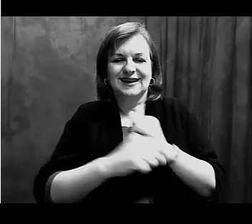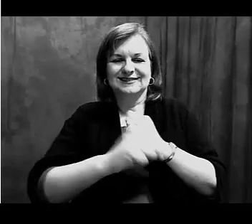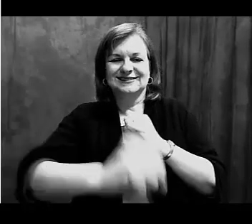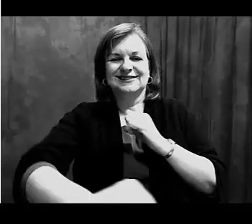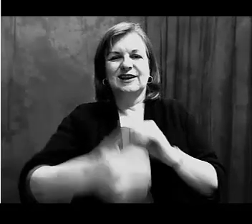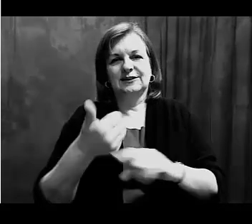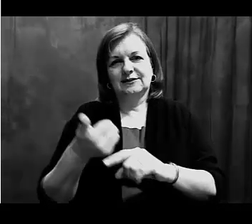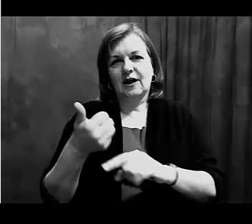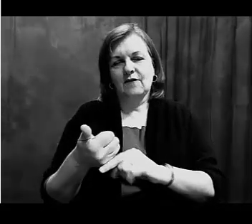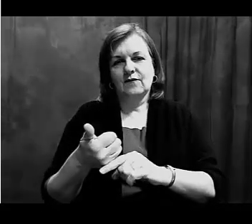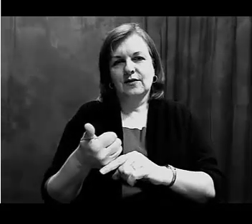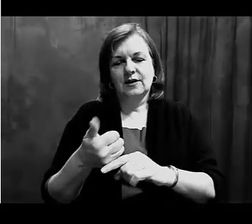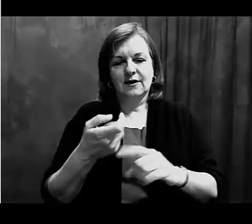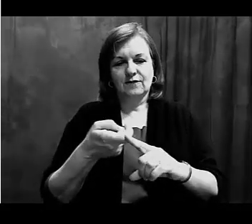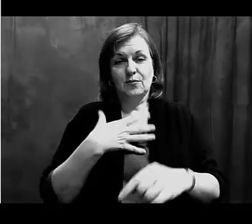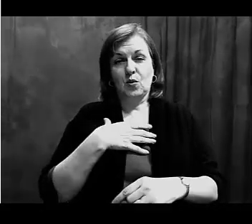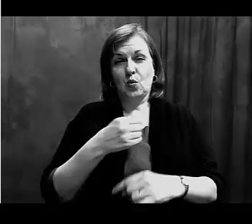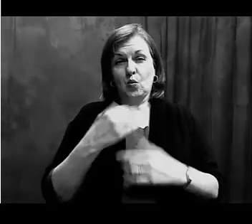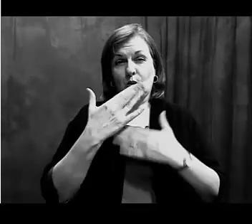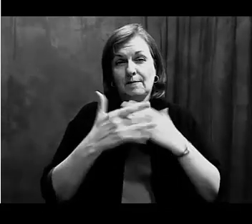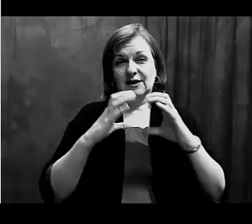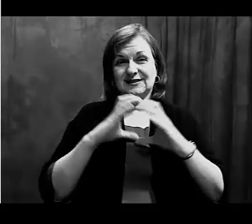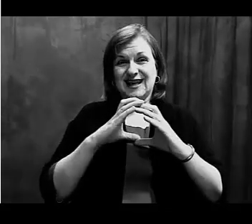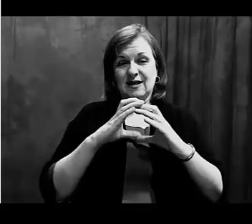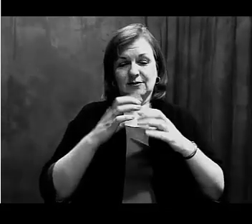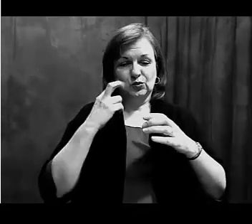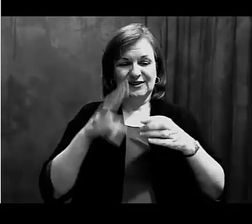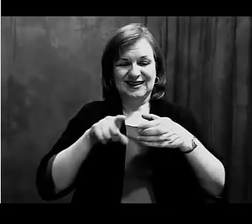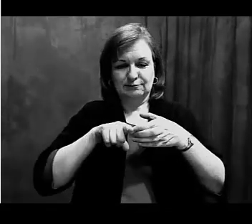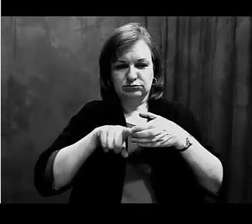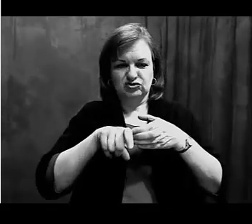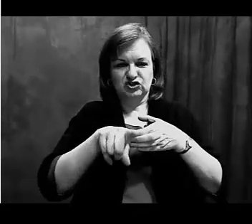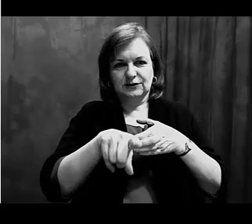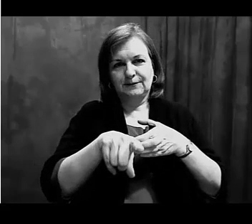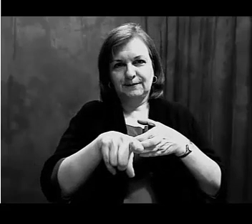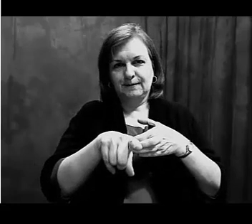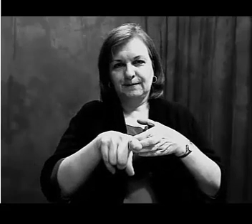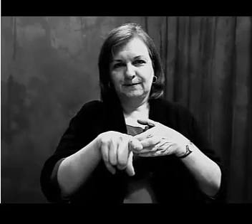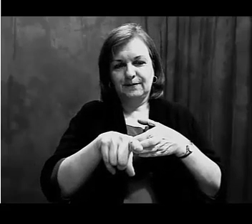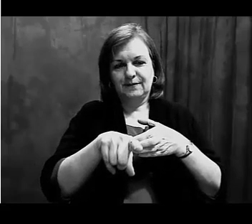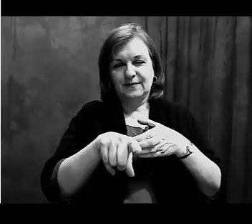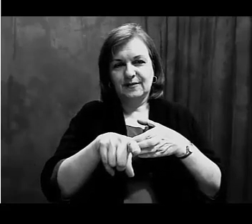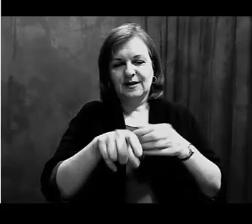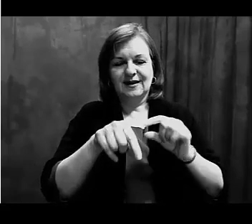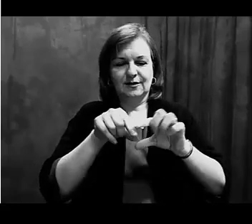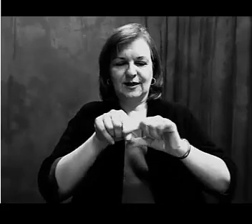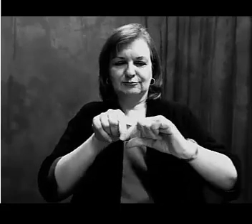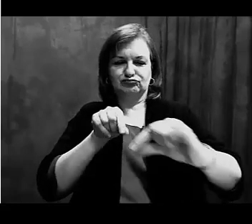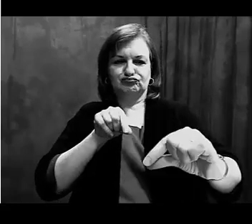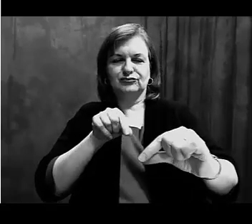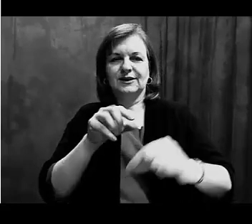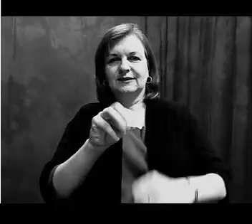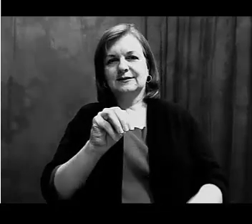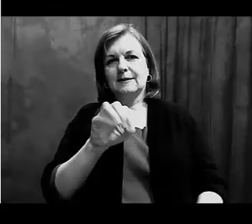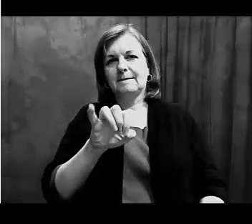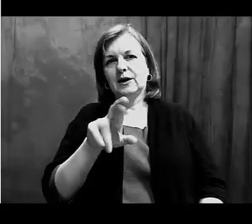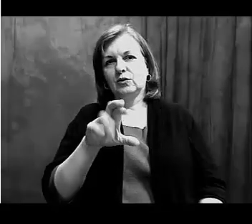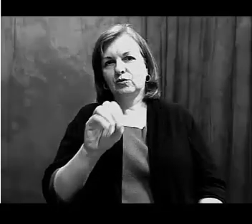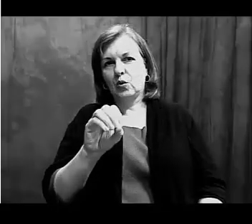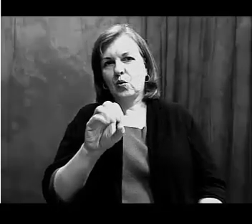extensions of themselves -- so this big long extension from this white blood cell